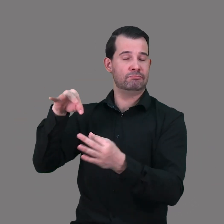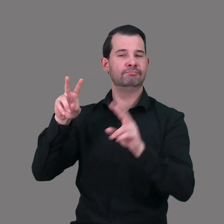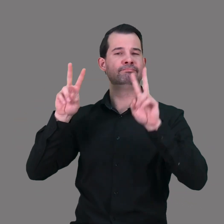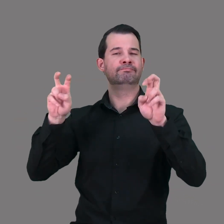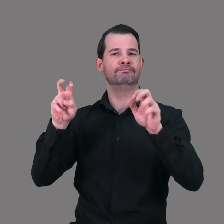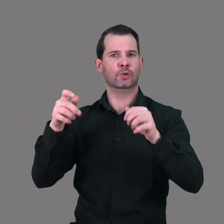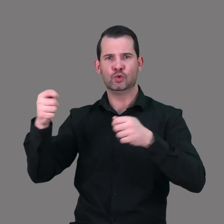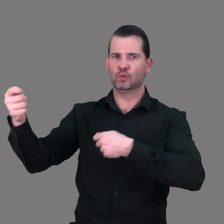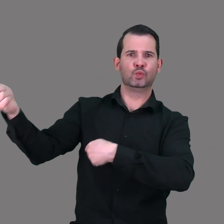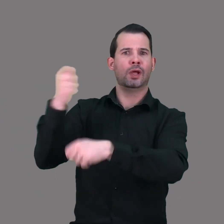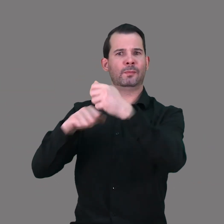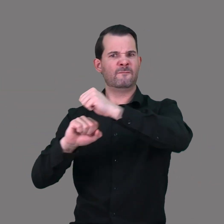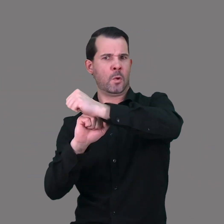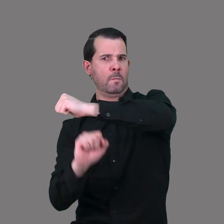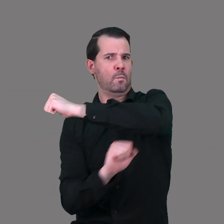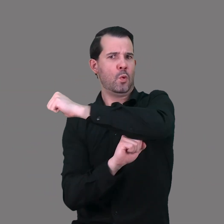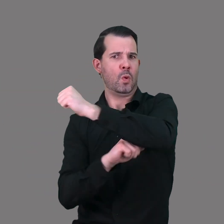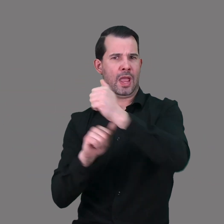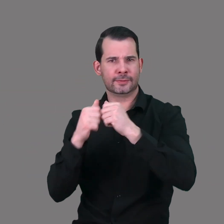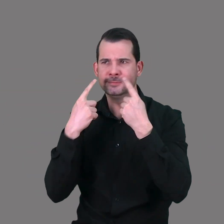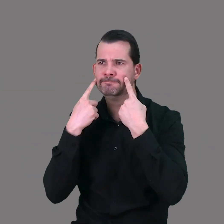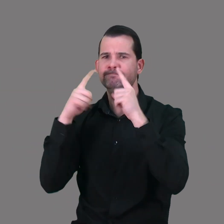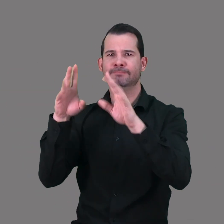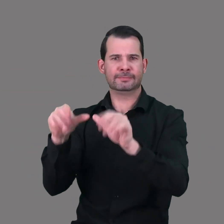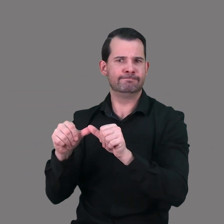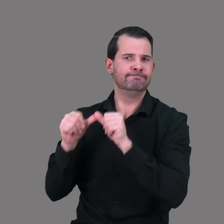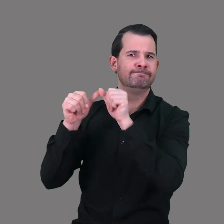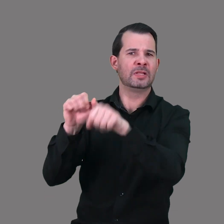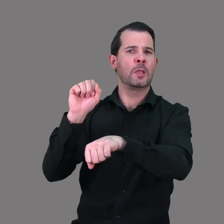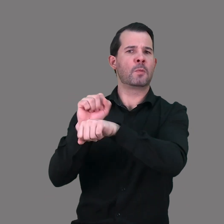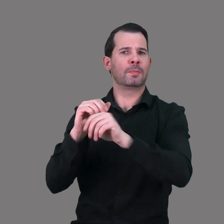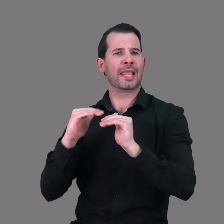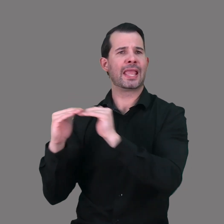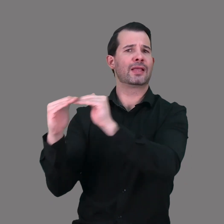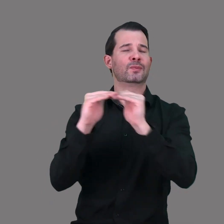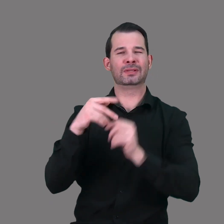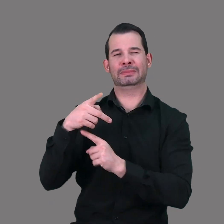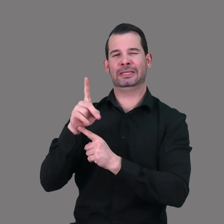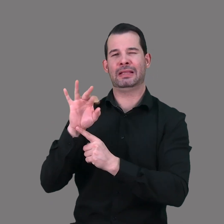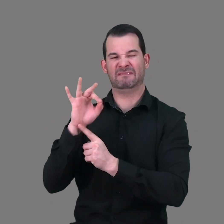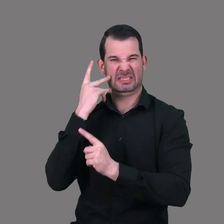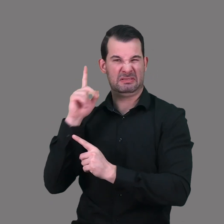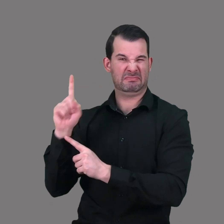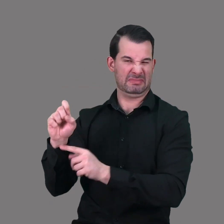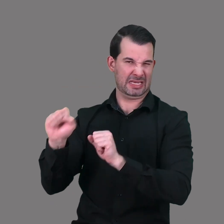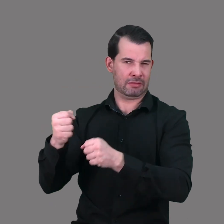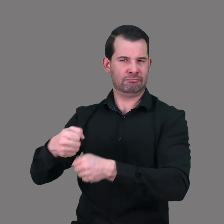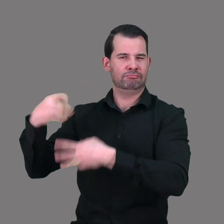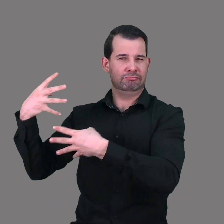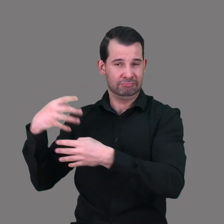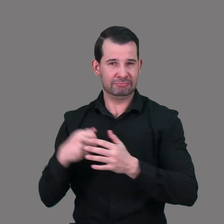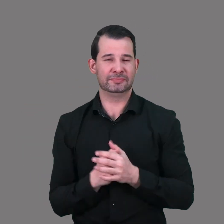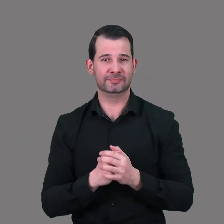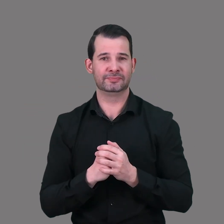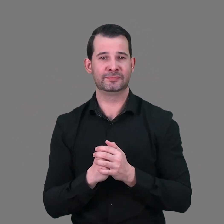entitled A Transformative Framework to Achieve and Sustain Employment Equity.